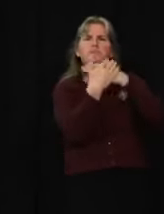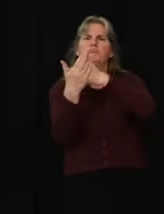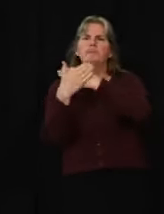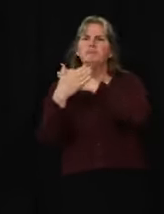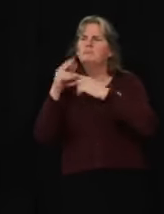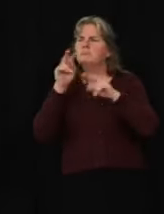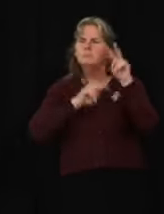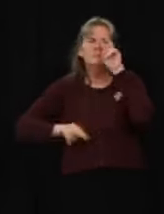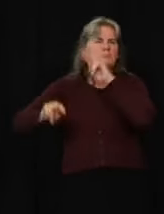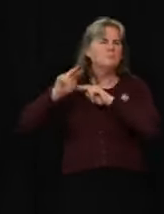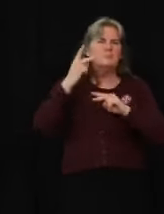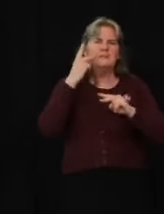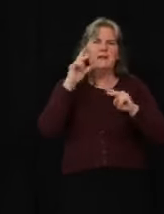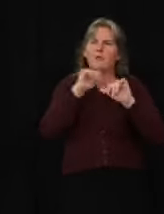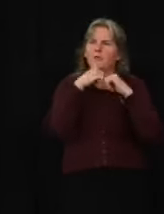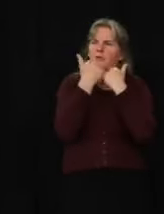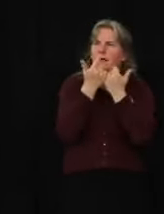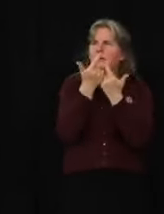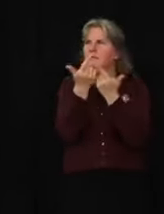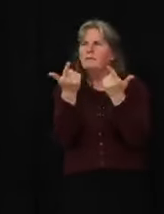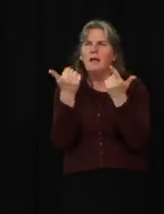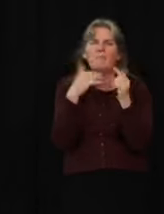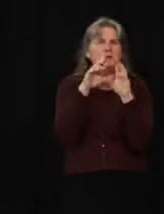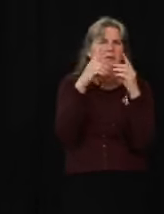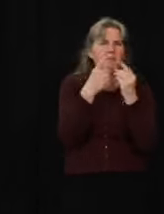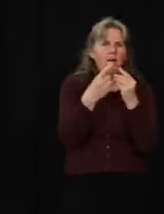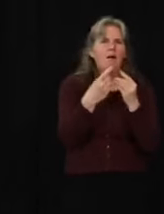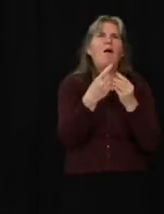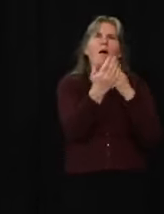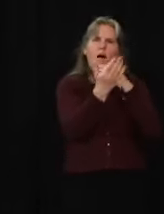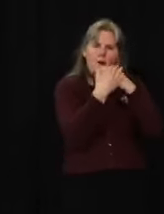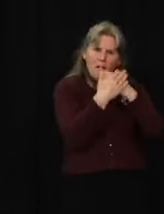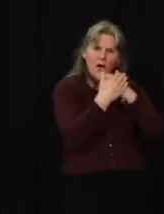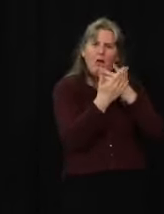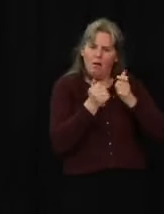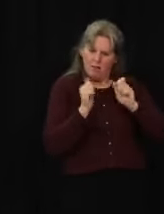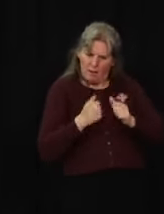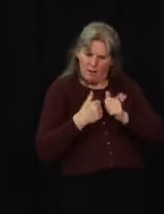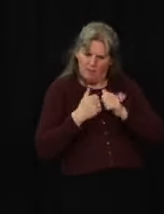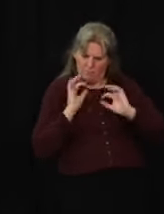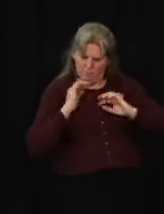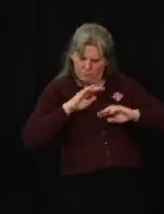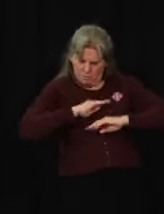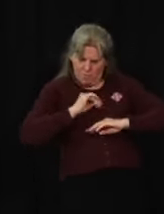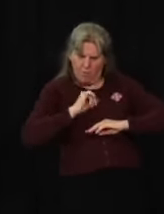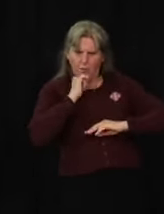you just said no hard deadlines. Everybody-- every single business that wants to reopen